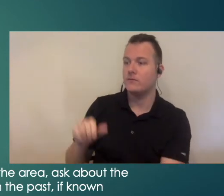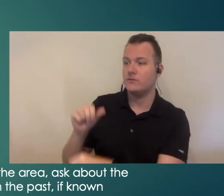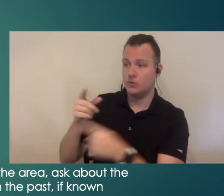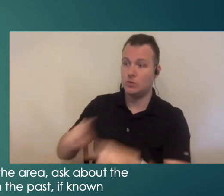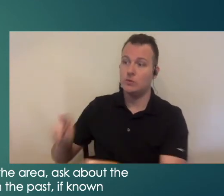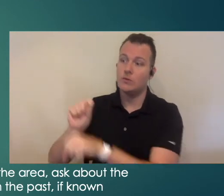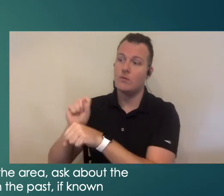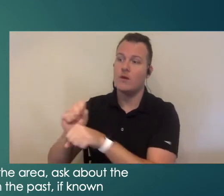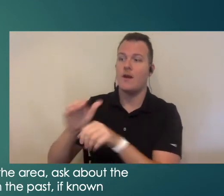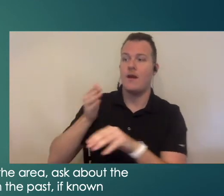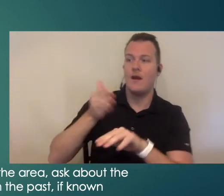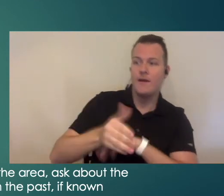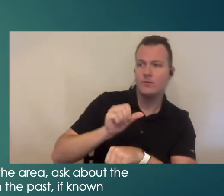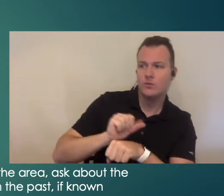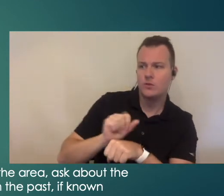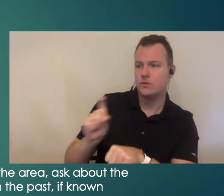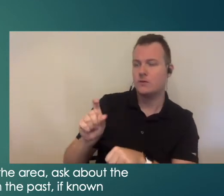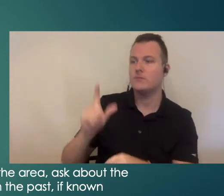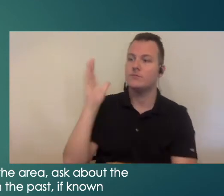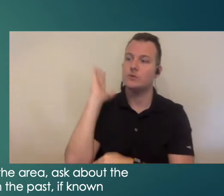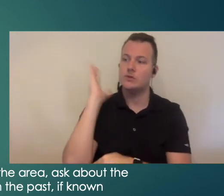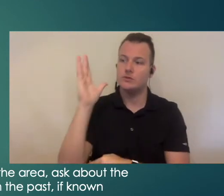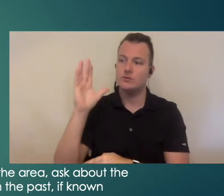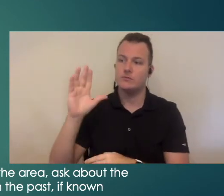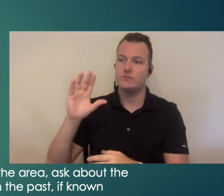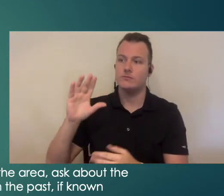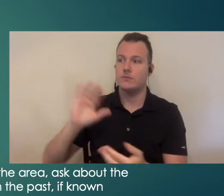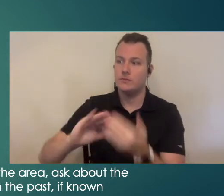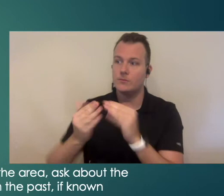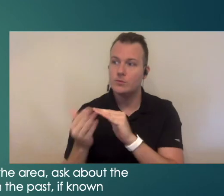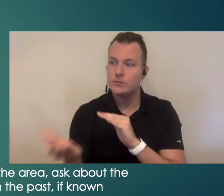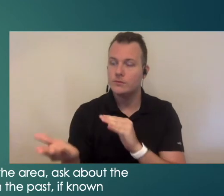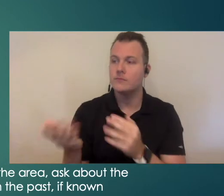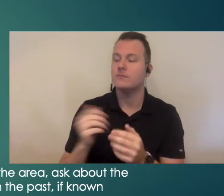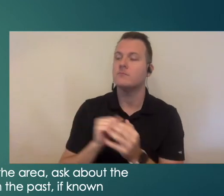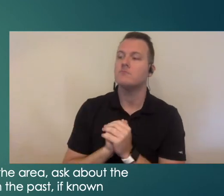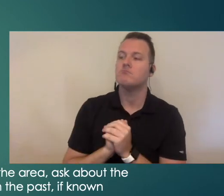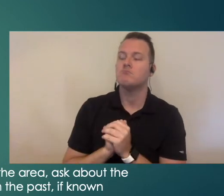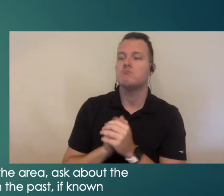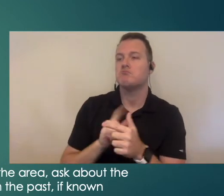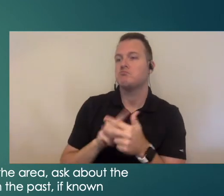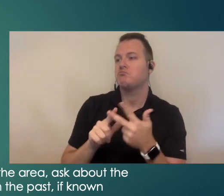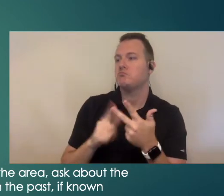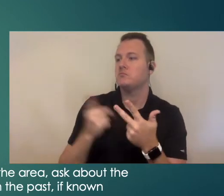hours, give presentations in the community, maybe reach out to physicians?